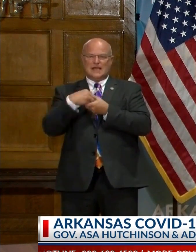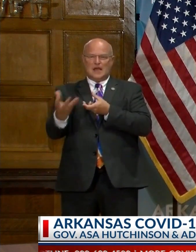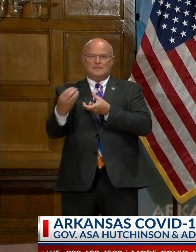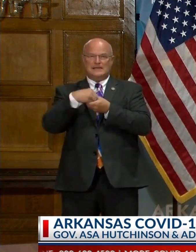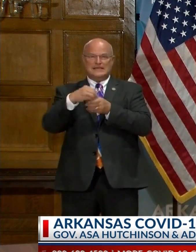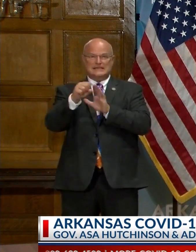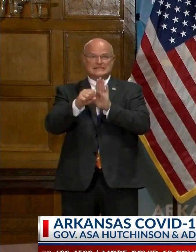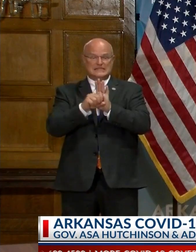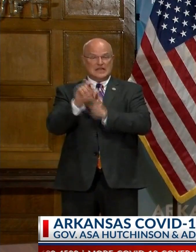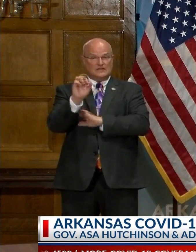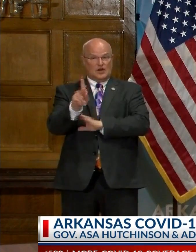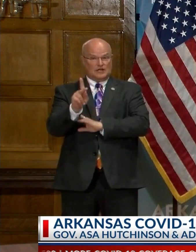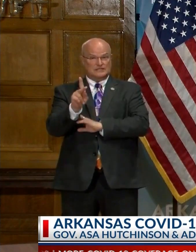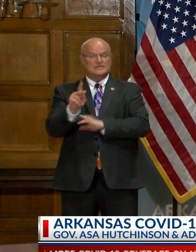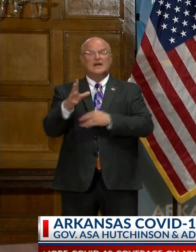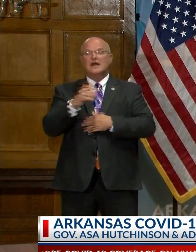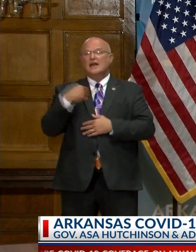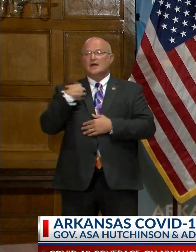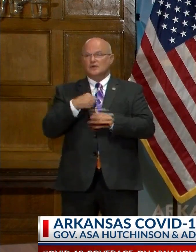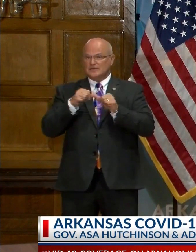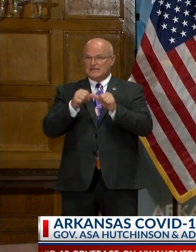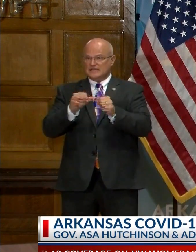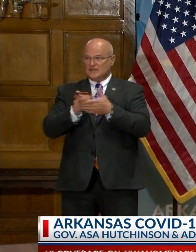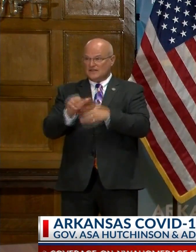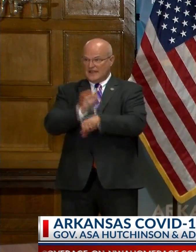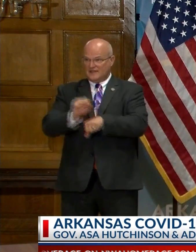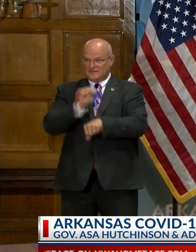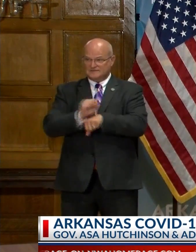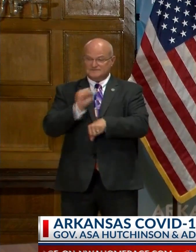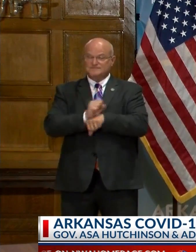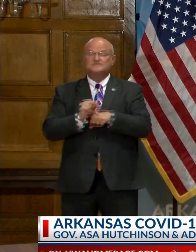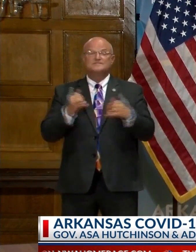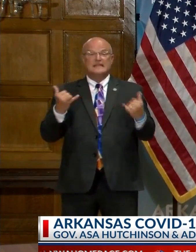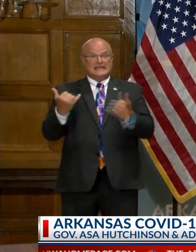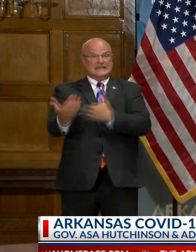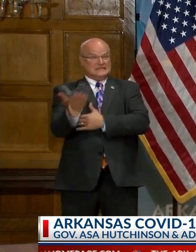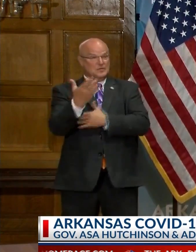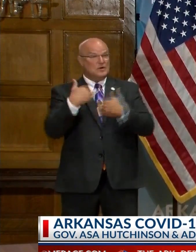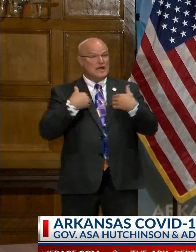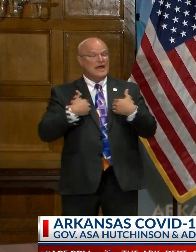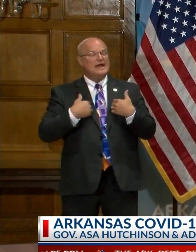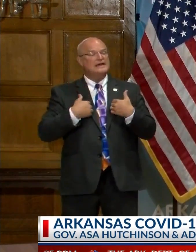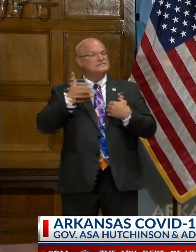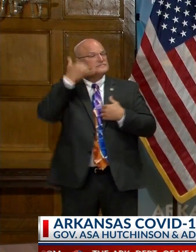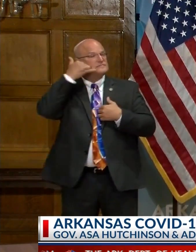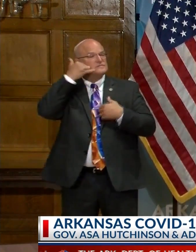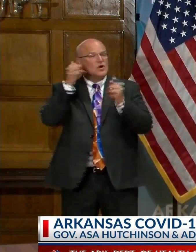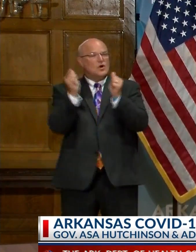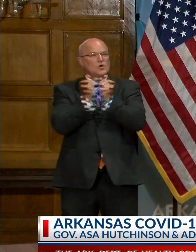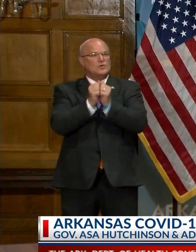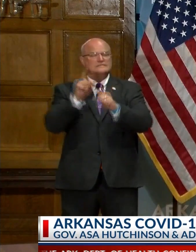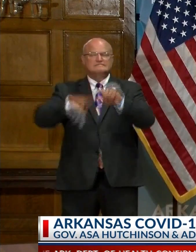I DON'T MENTION PPE THAT MUCH, BUT THAT GOES TO SHOW IT CONTINUES TO COME INTO THE